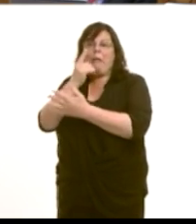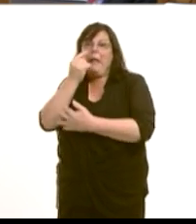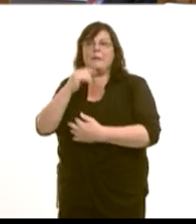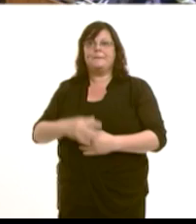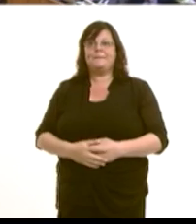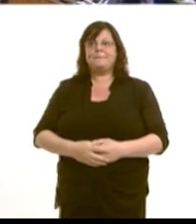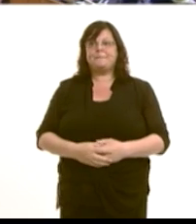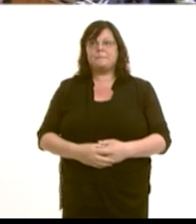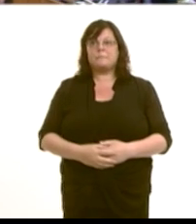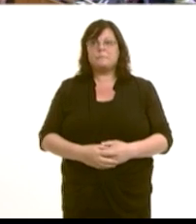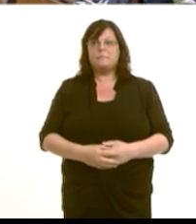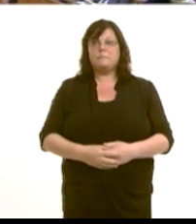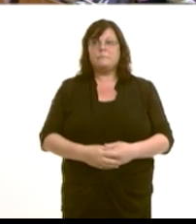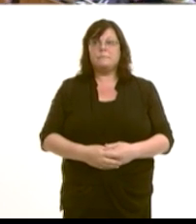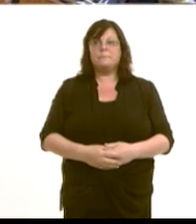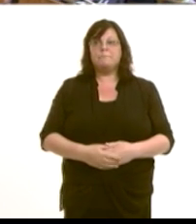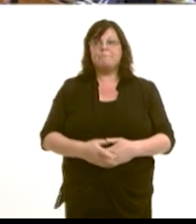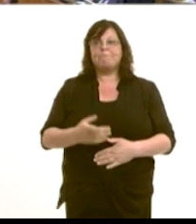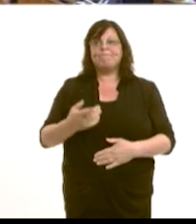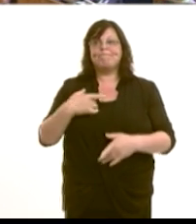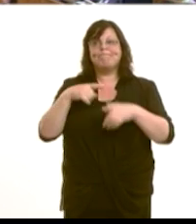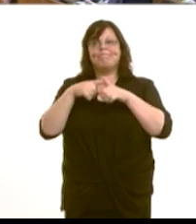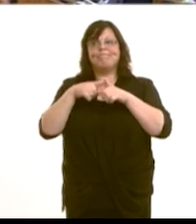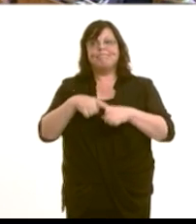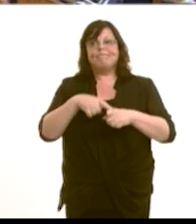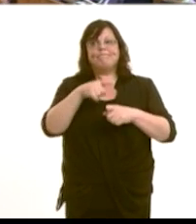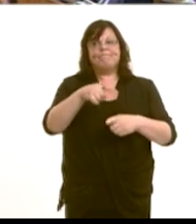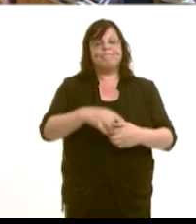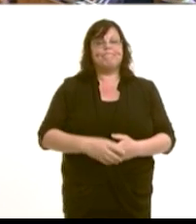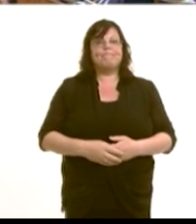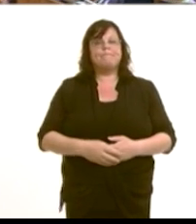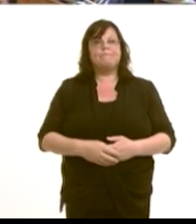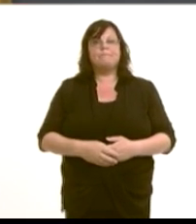Adam Price: Following on from that point, has the Welsh Government had an opportunity